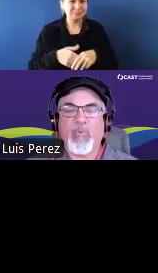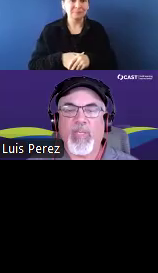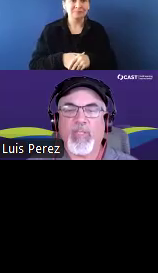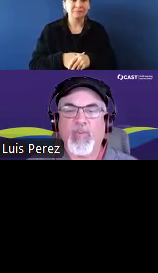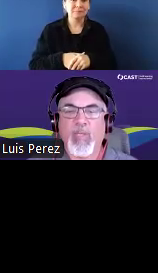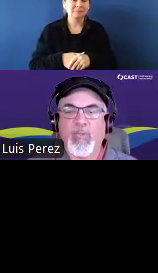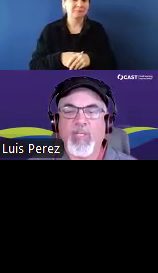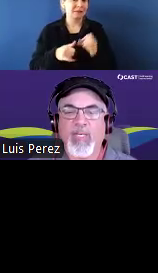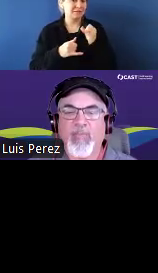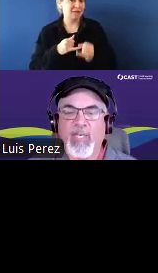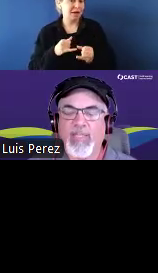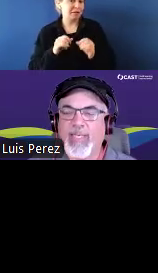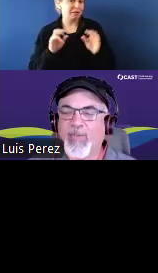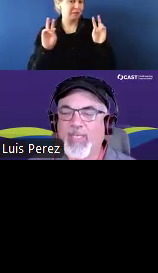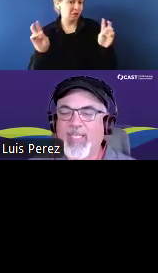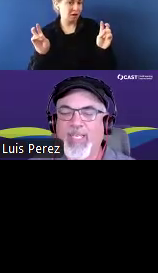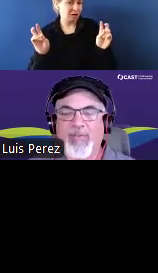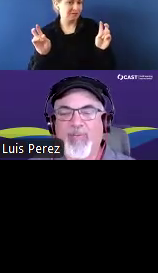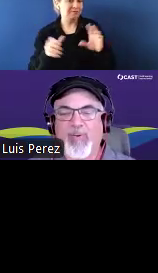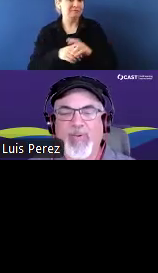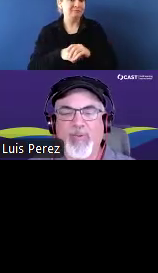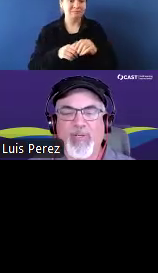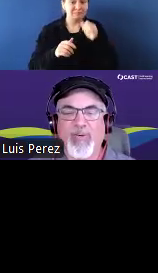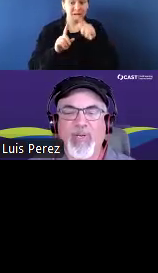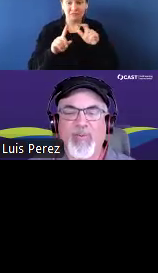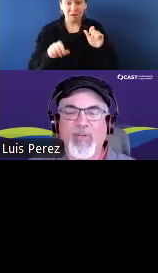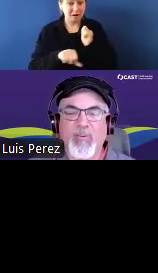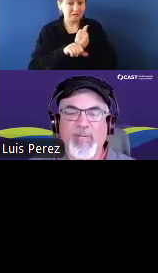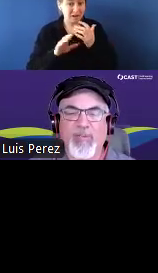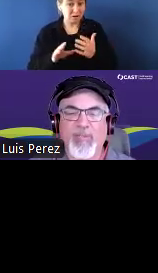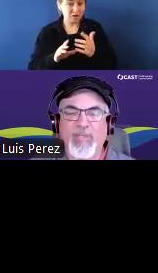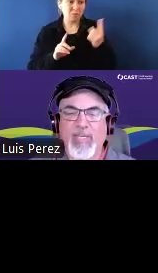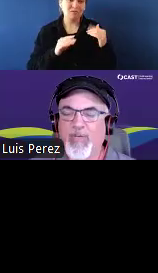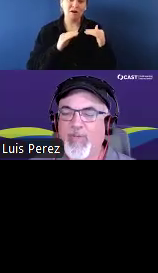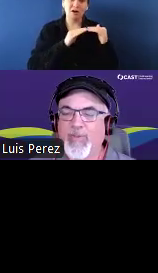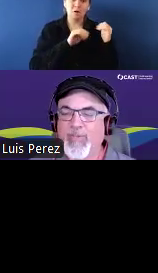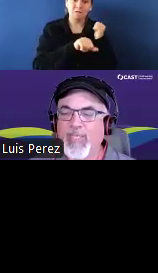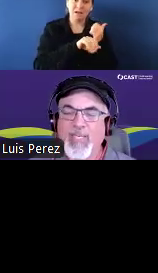with this quote, and it's actually not from our founder but one of our co-founders, David Rose.